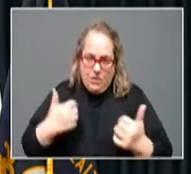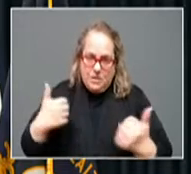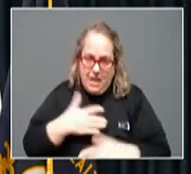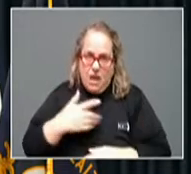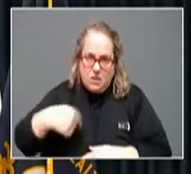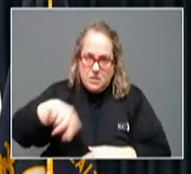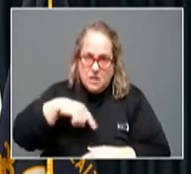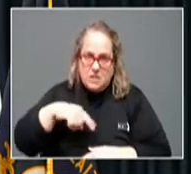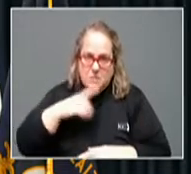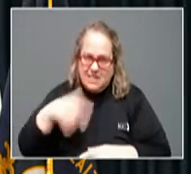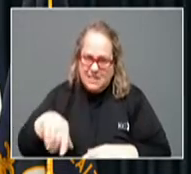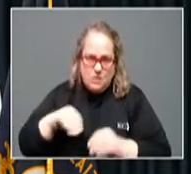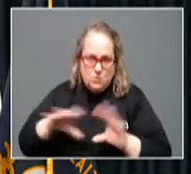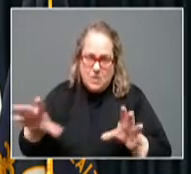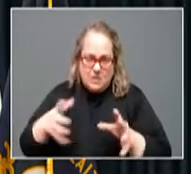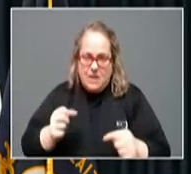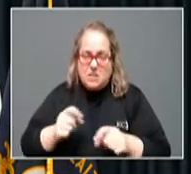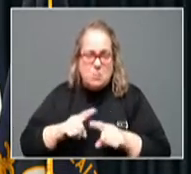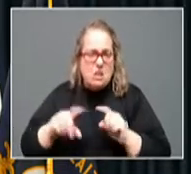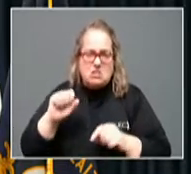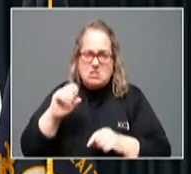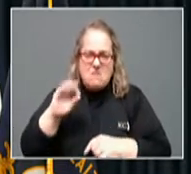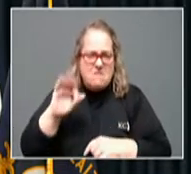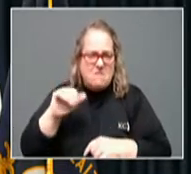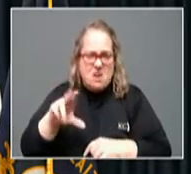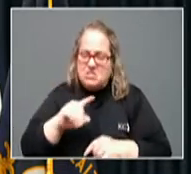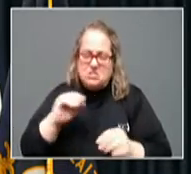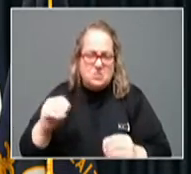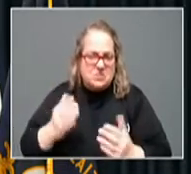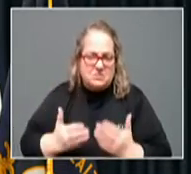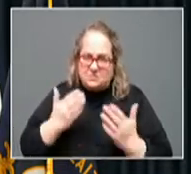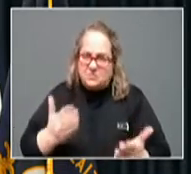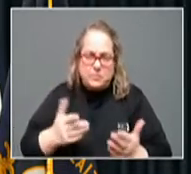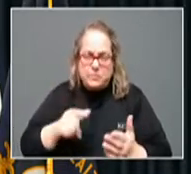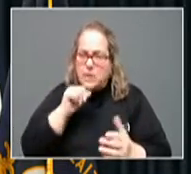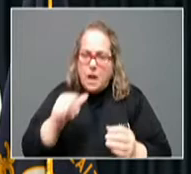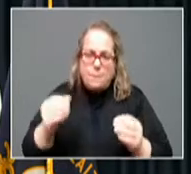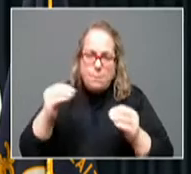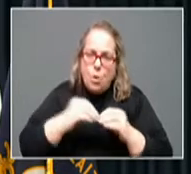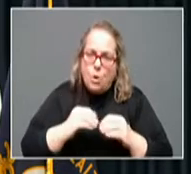there's no suggestion it's more dangerous or causes more harm as far as